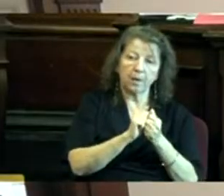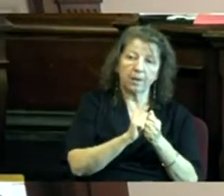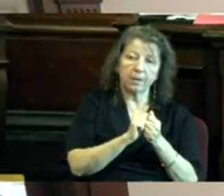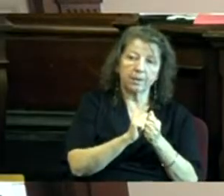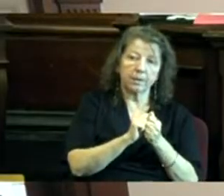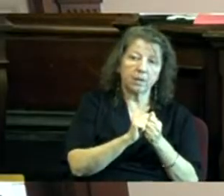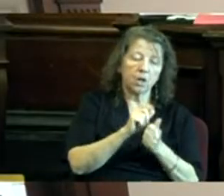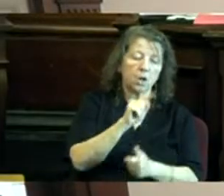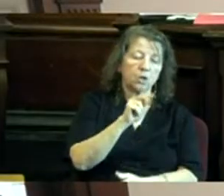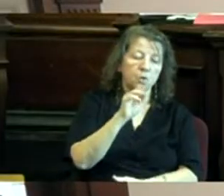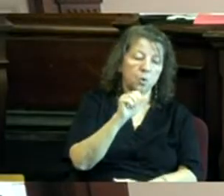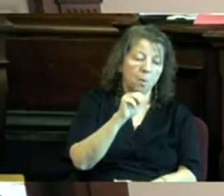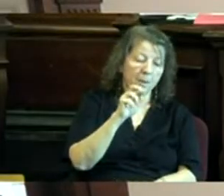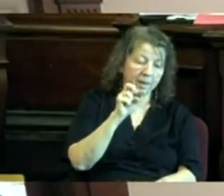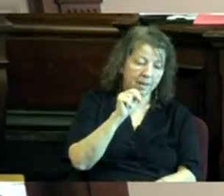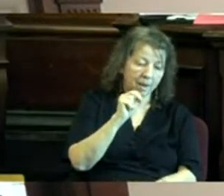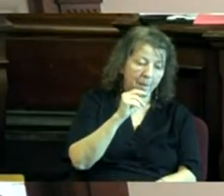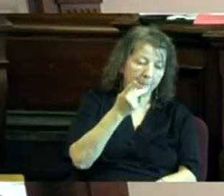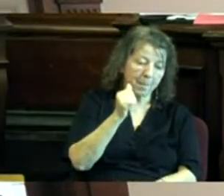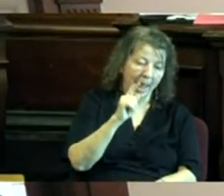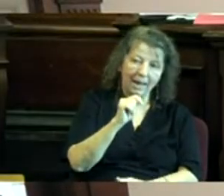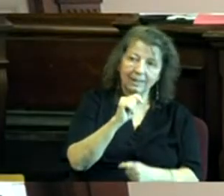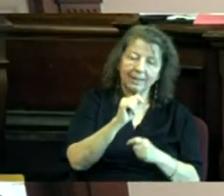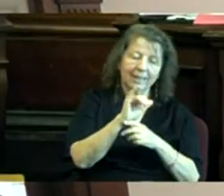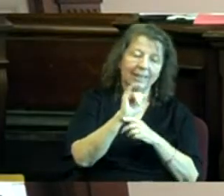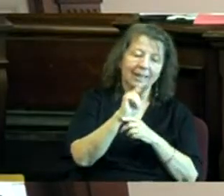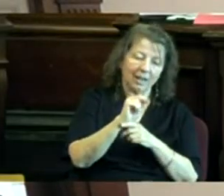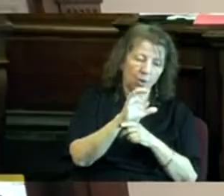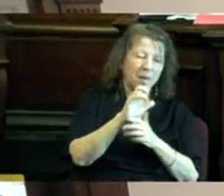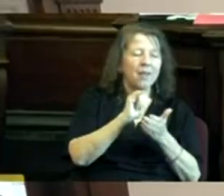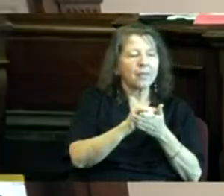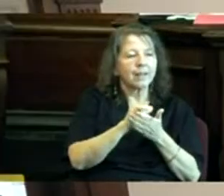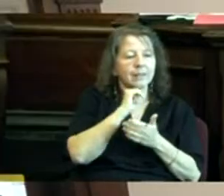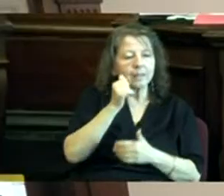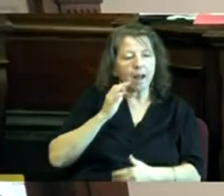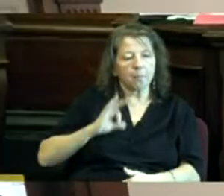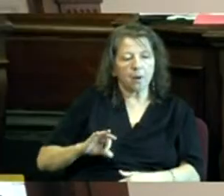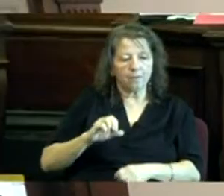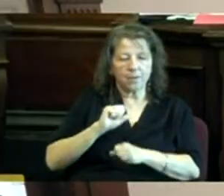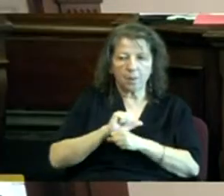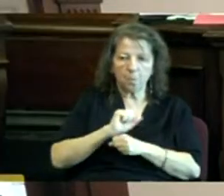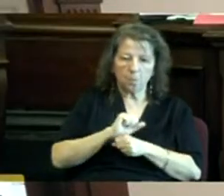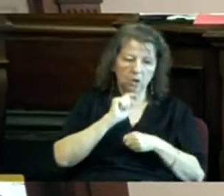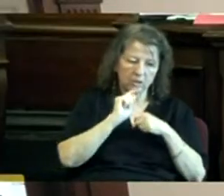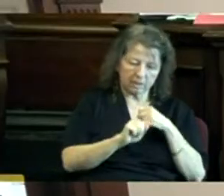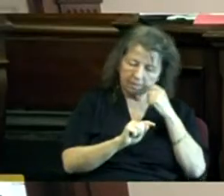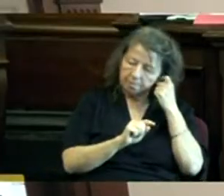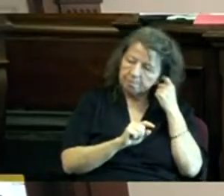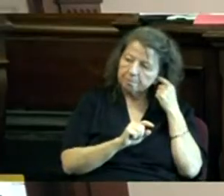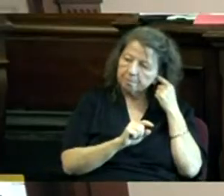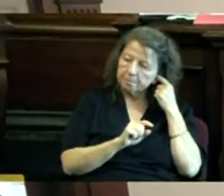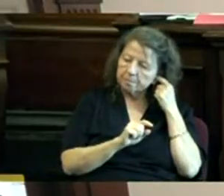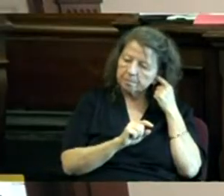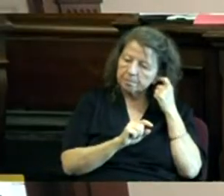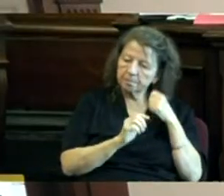been working with connecting with True Impact Incorporated,